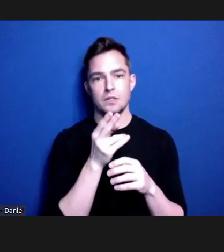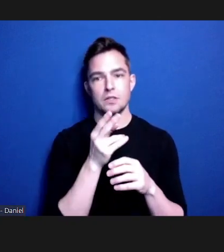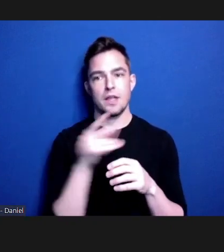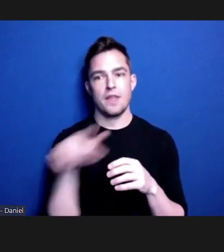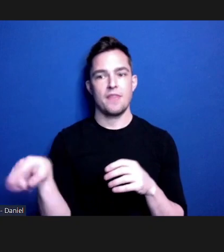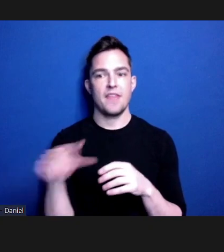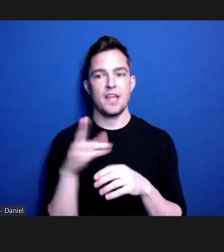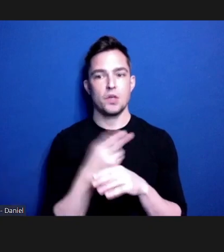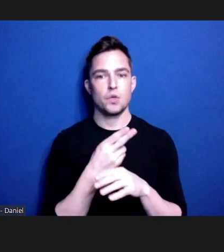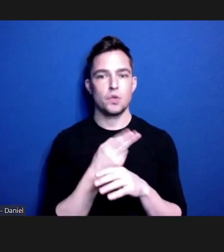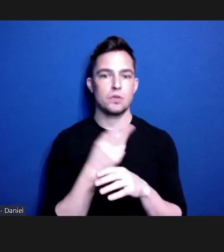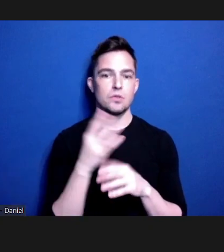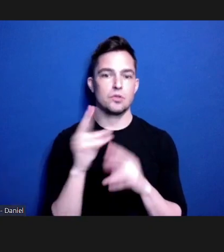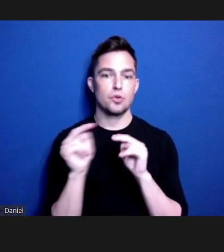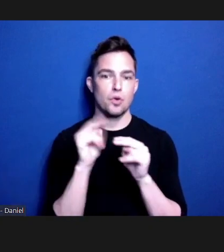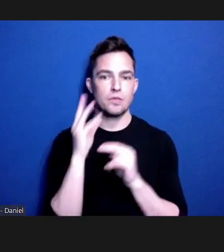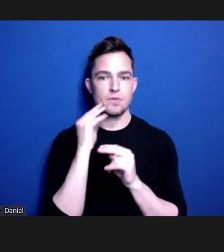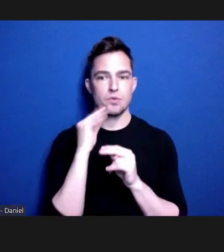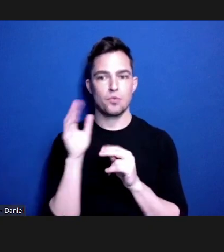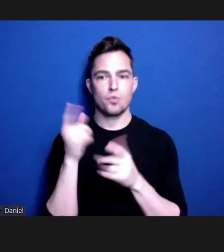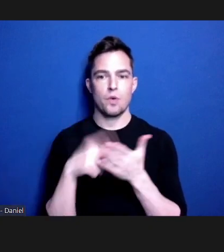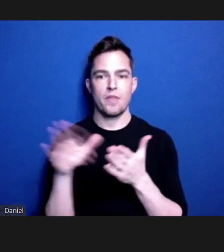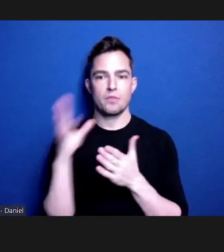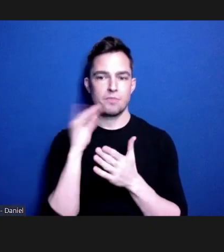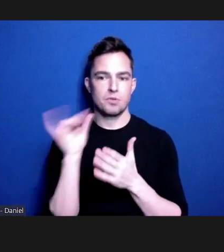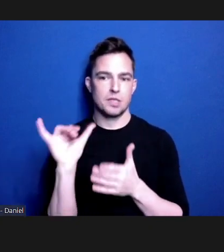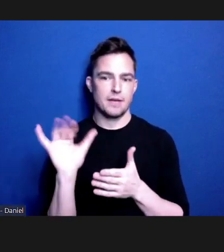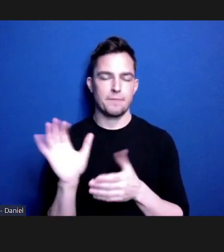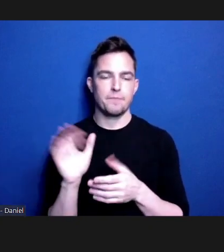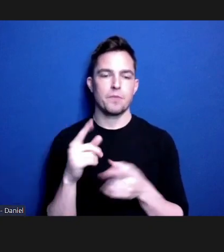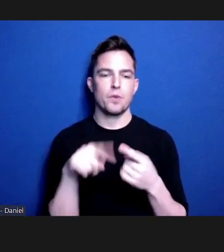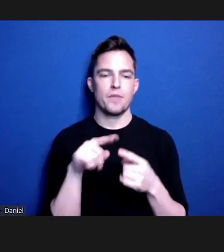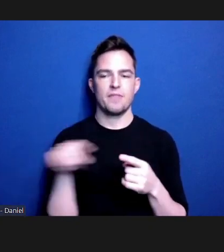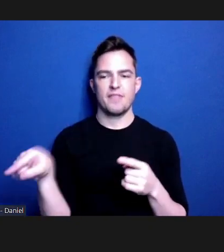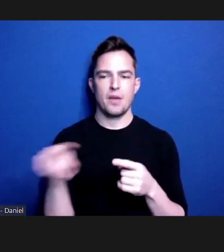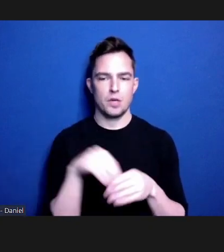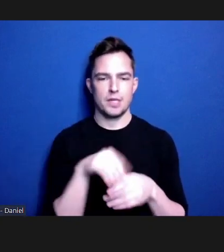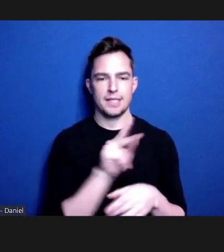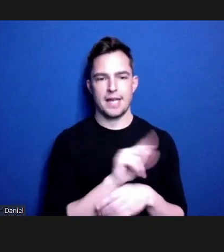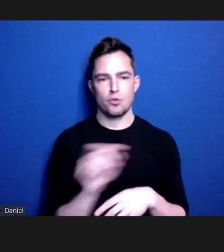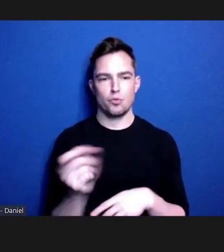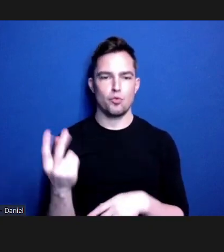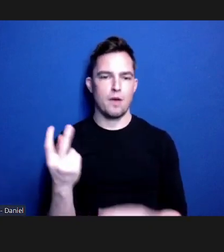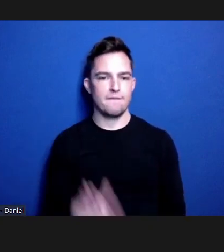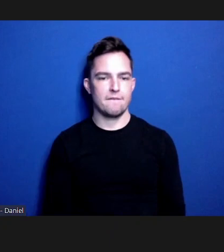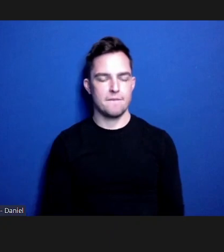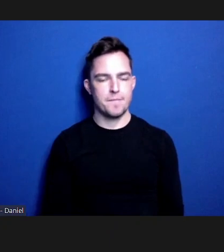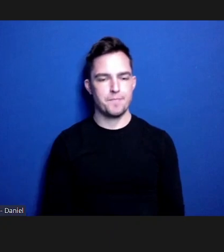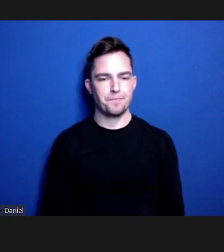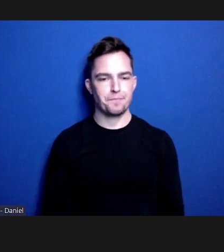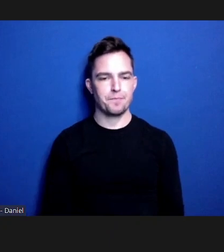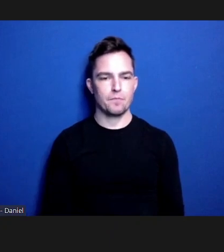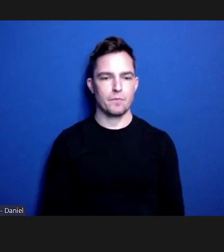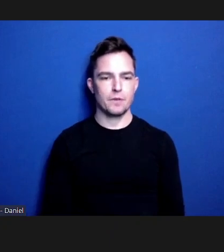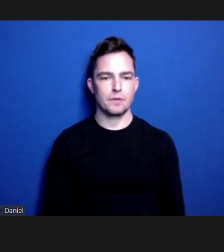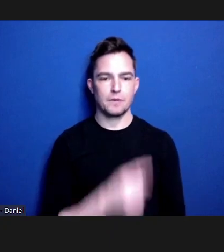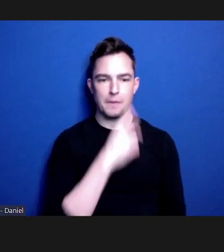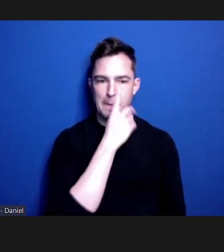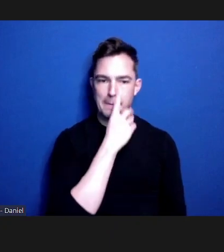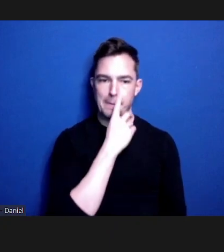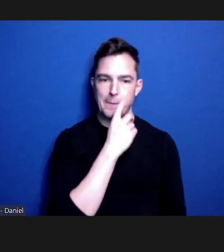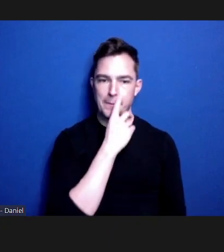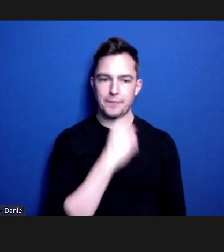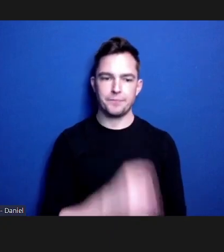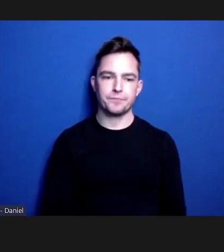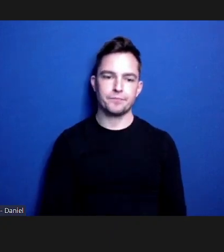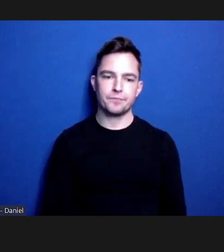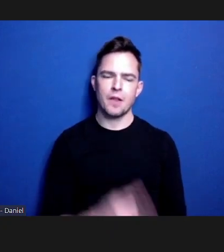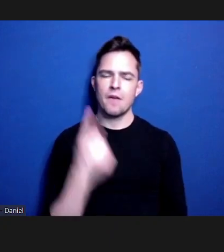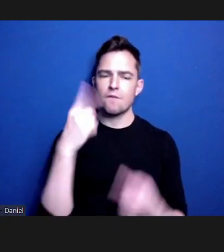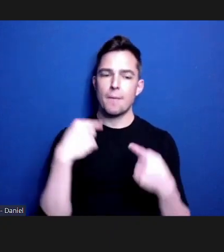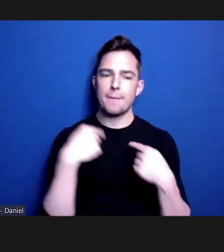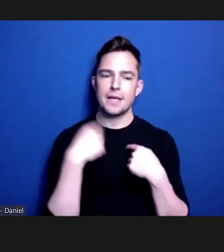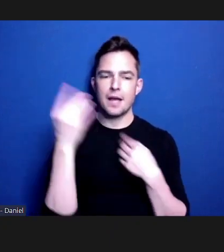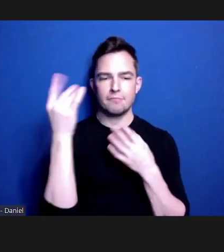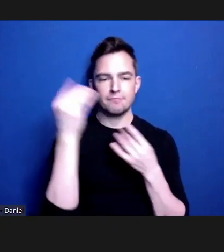you know, when they were in K-12, right? And for me, you know, I reflect on how my experiences